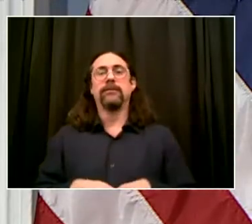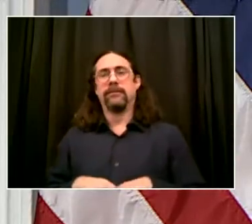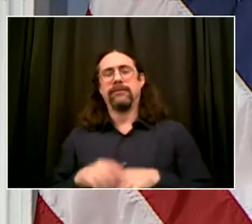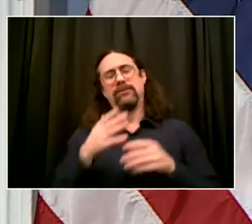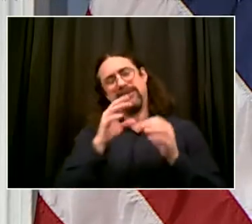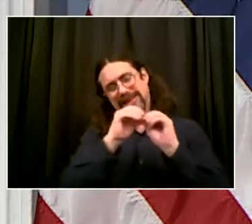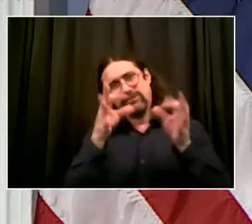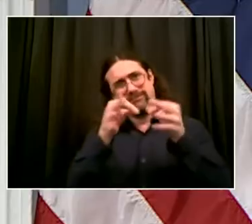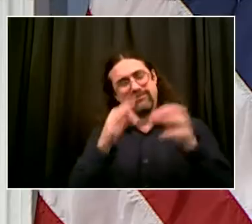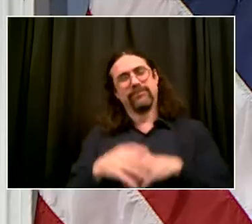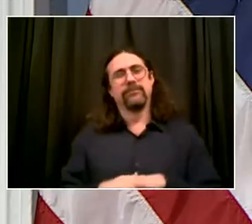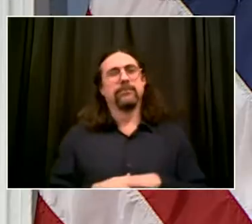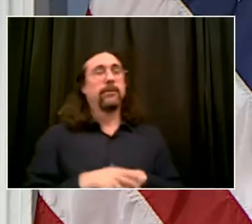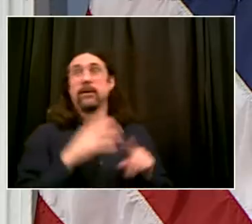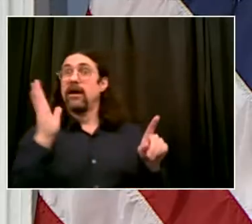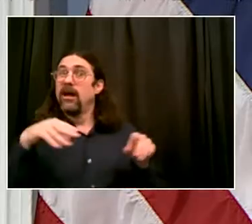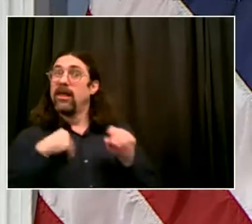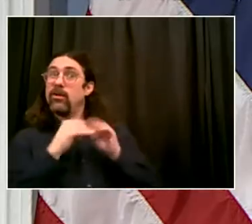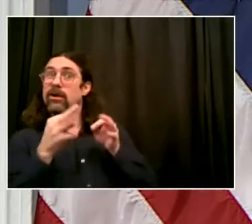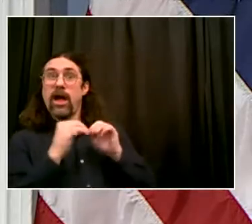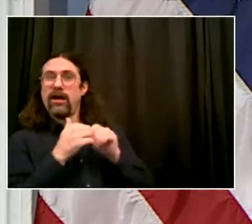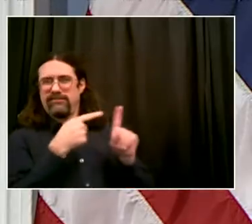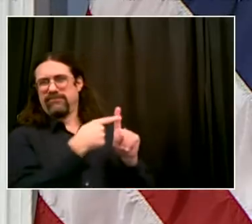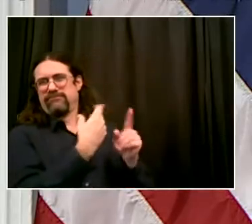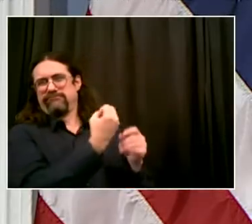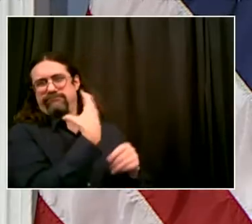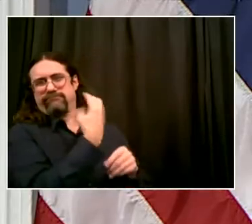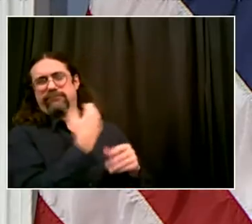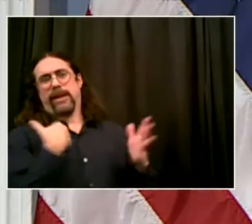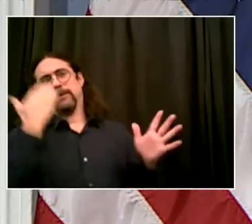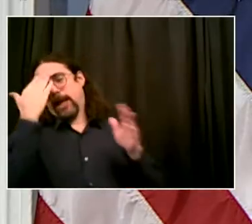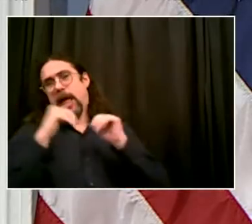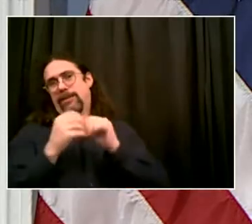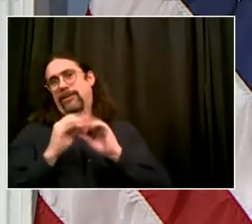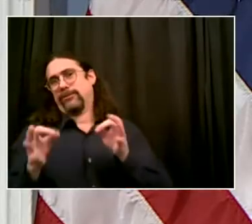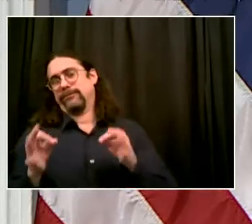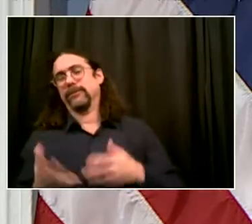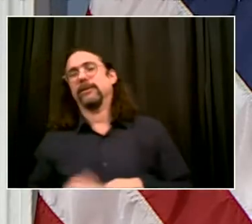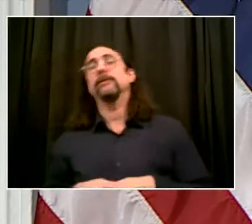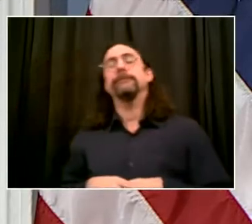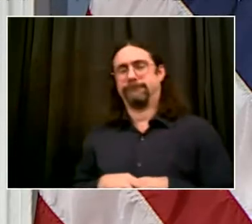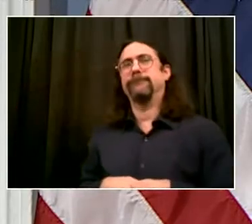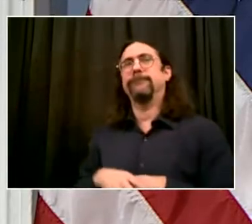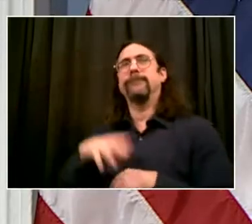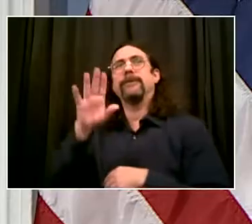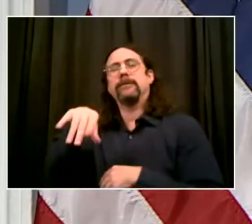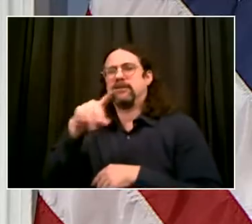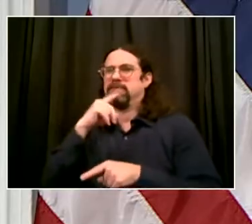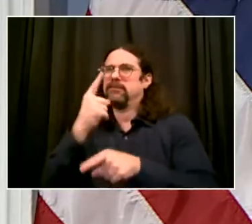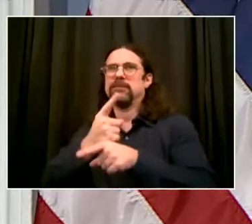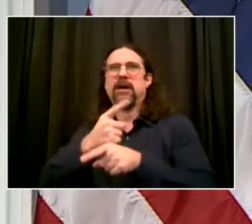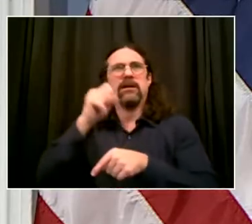INTHG I WOULD ADD TO THAT IS NOT TO REPLACE WHAT HAPPENS IN